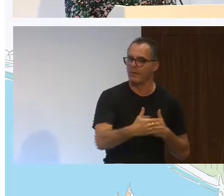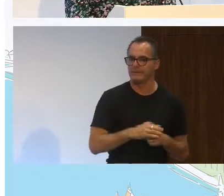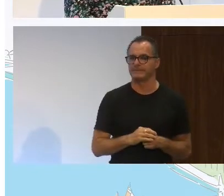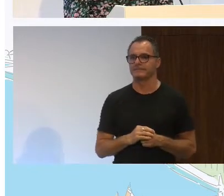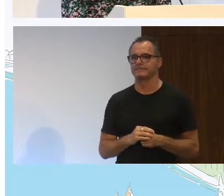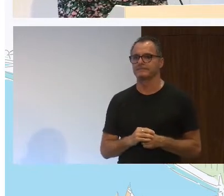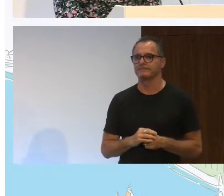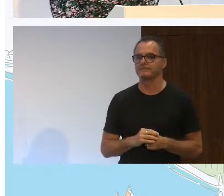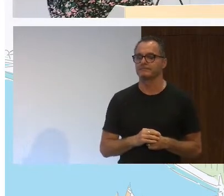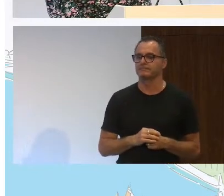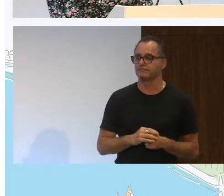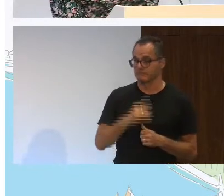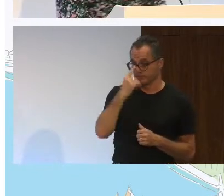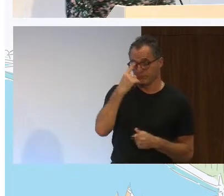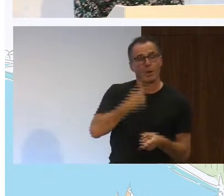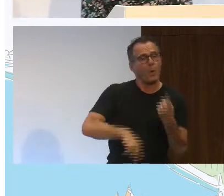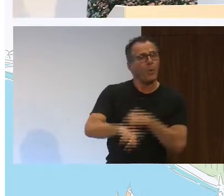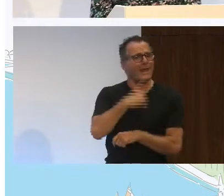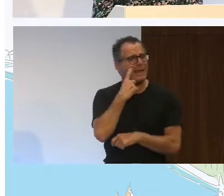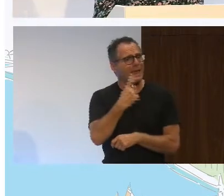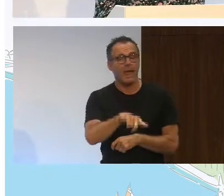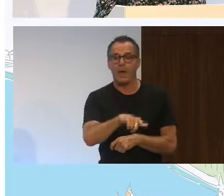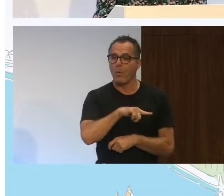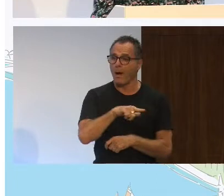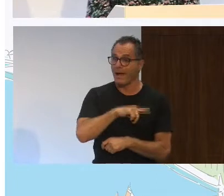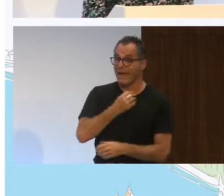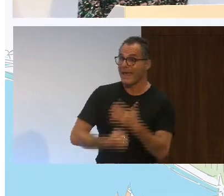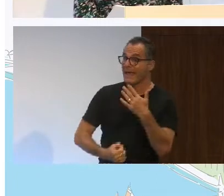Another reason why we care is because with evolving imaging techniques,